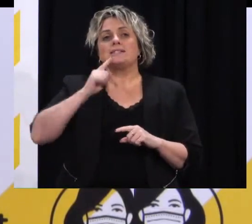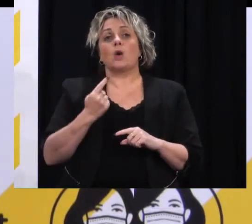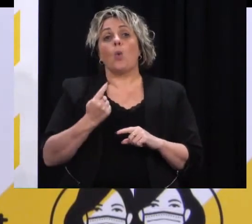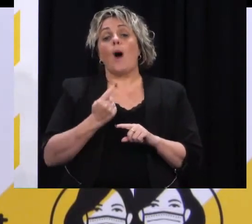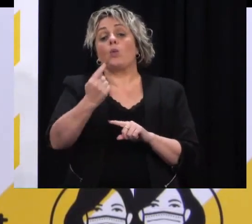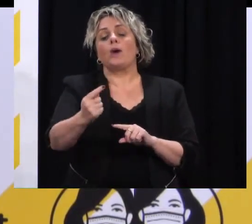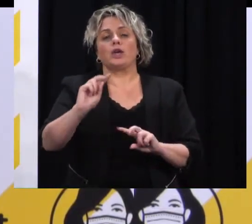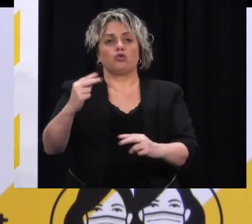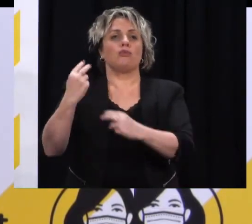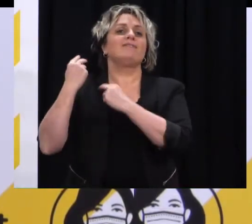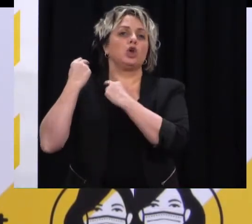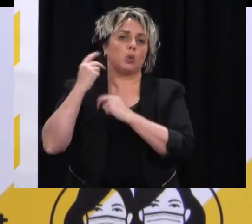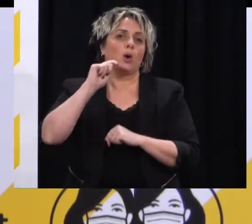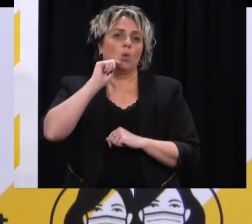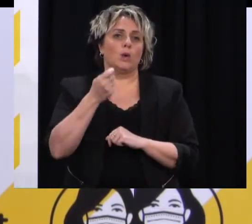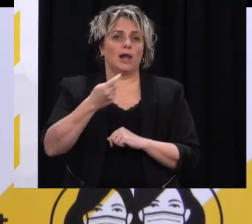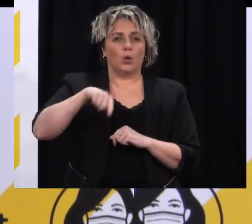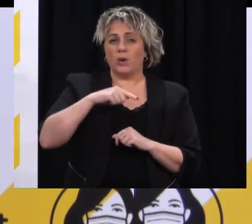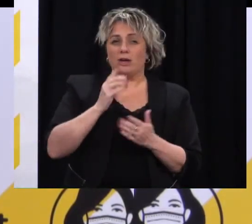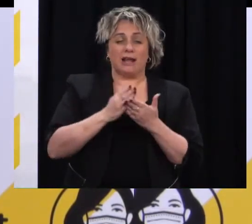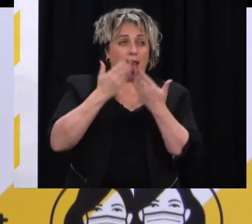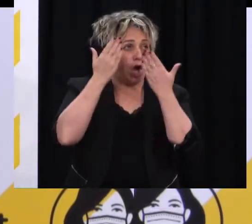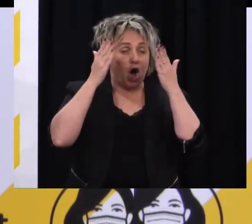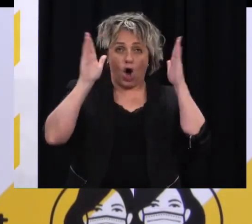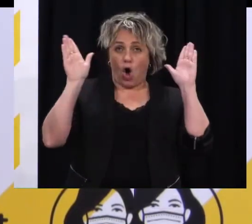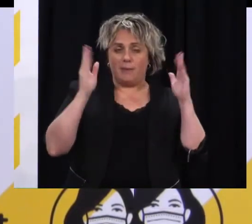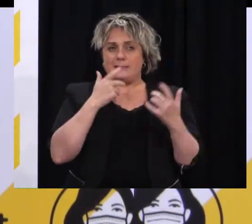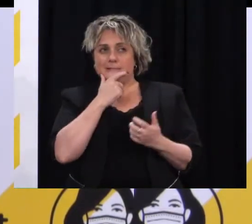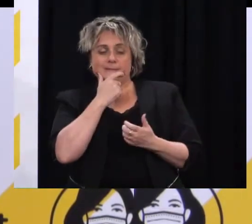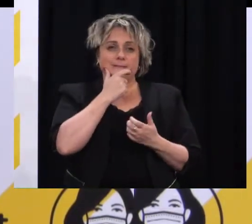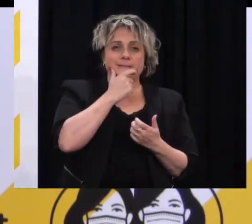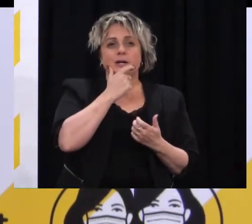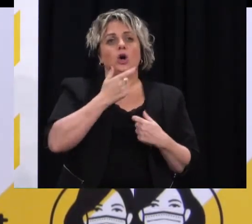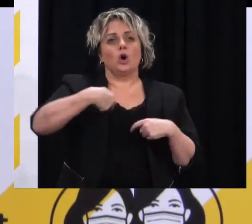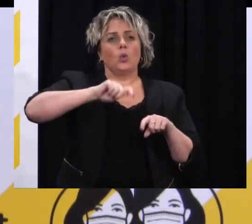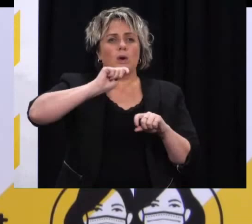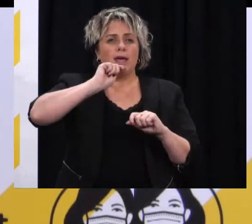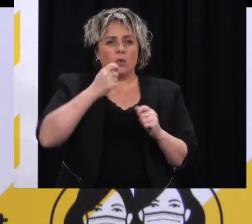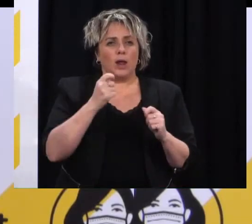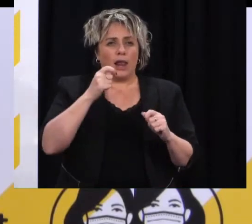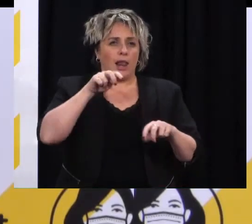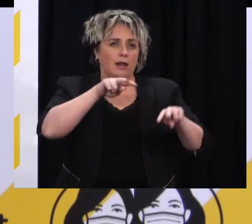have completed their 14 days of